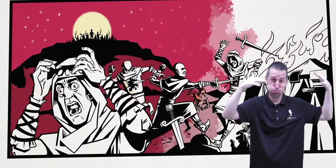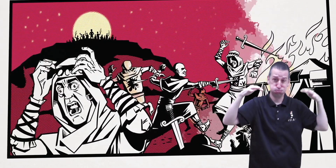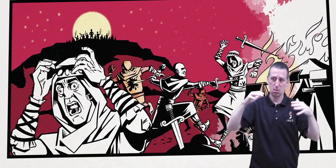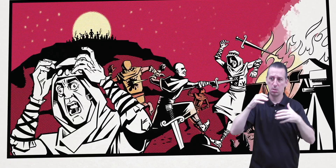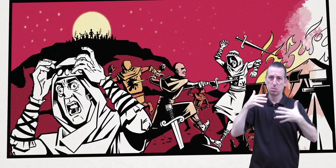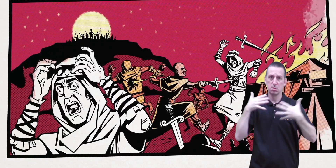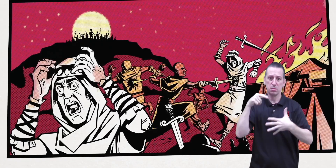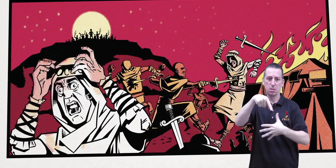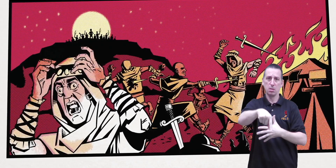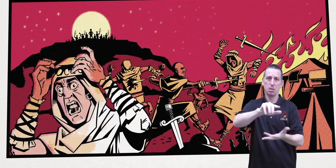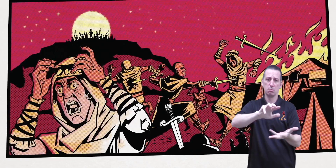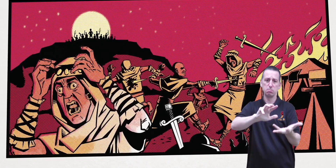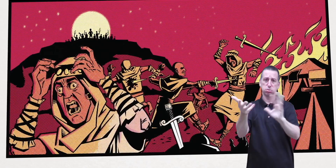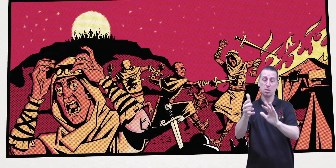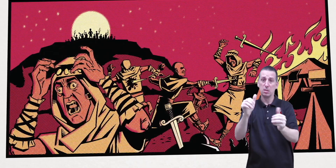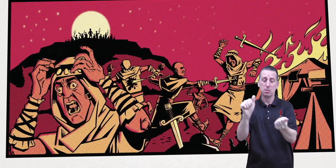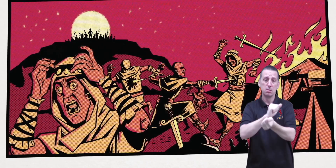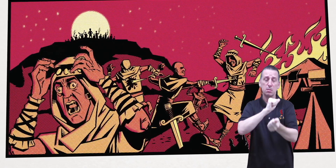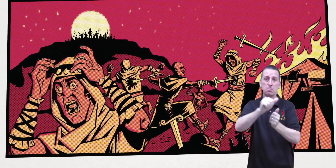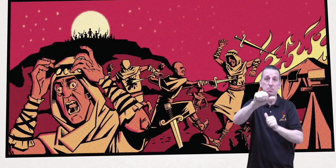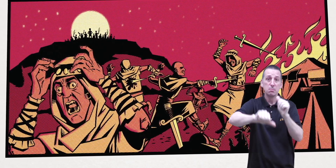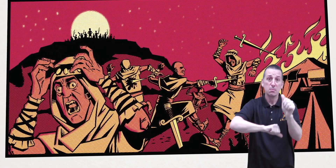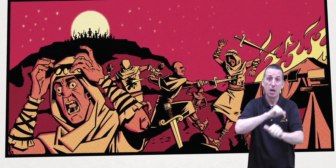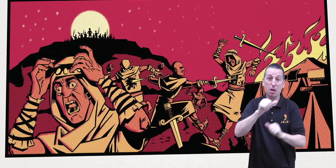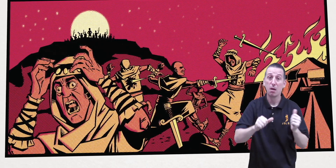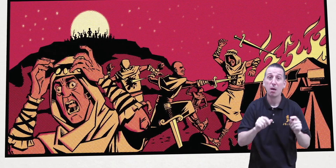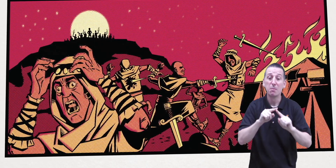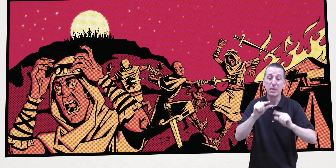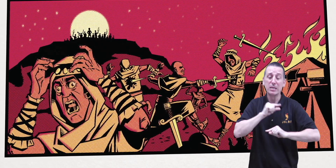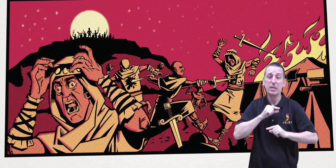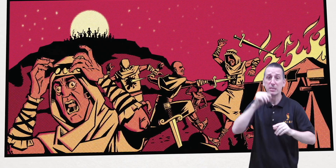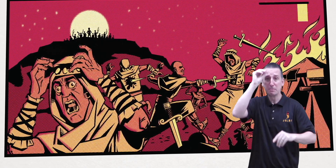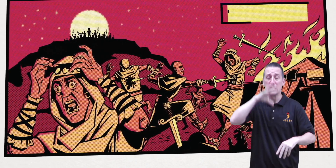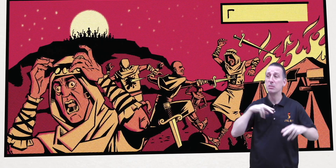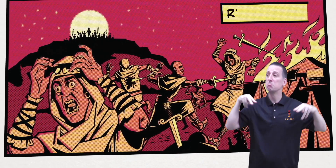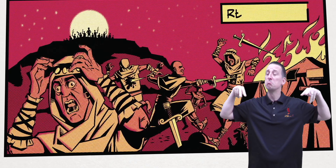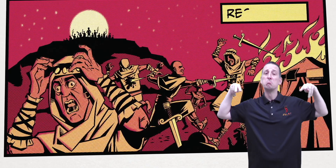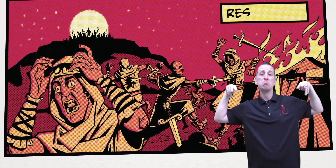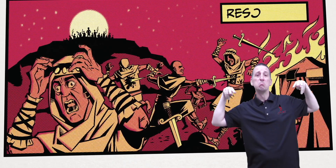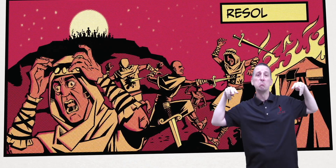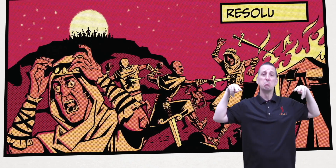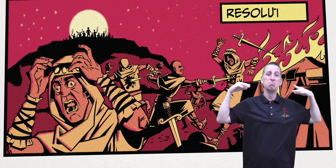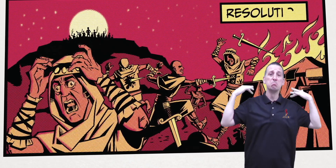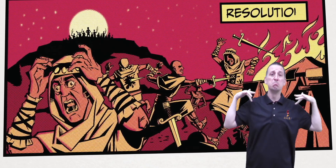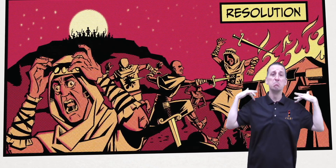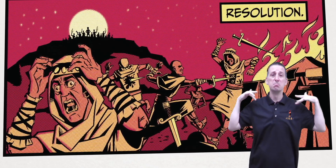into this frenzy. They start destroying each other in the dark while Gideon looks on safely from the hills.